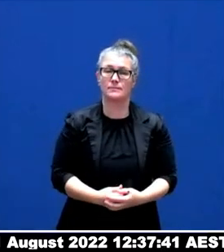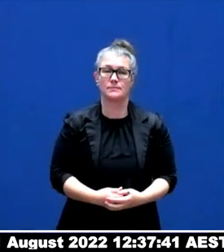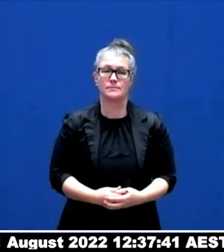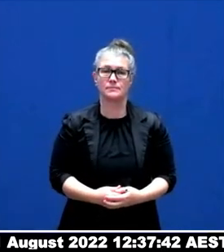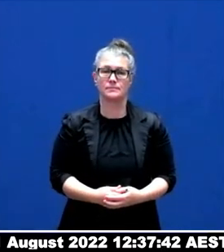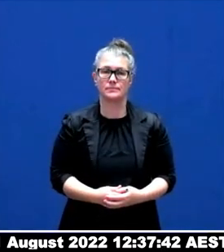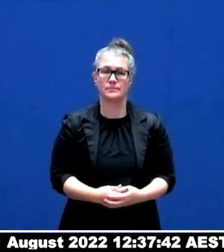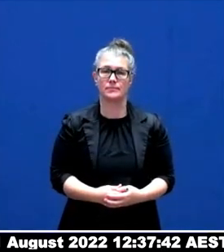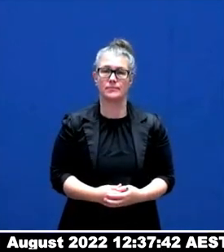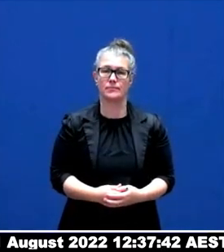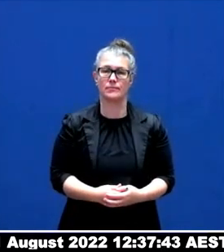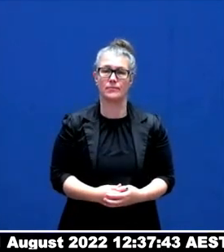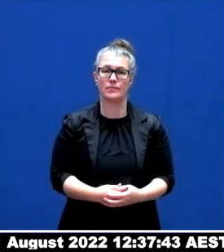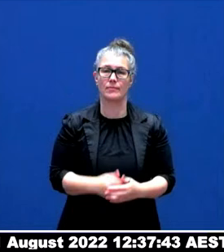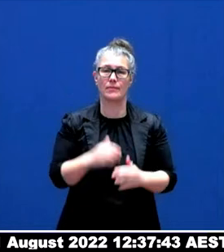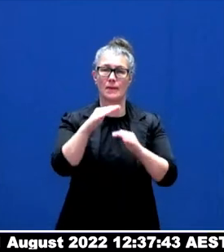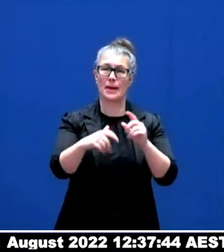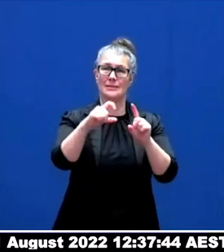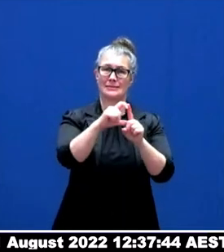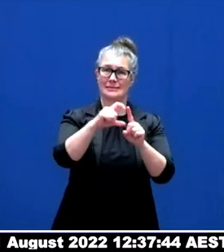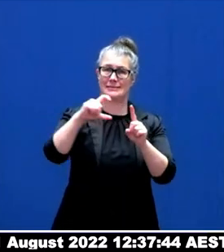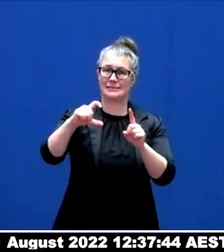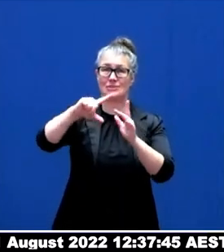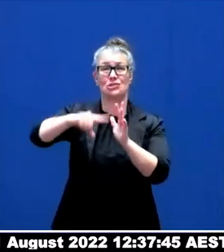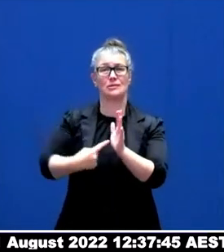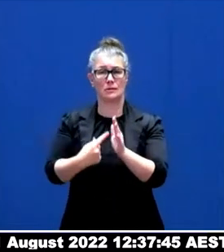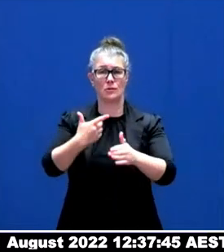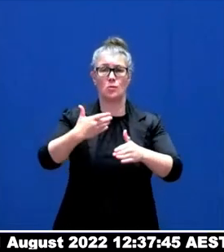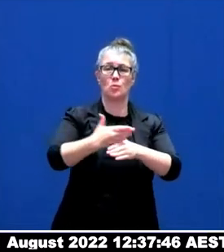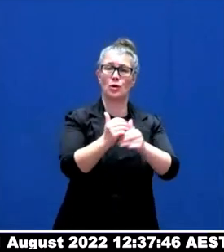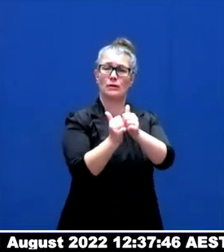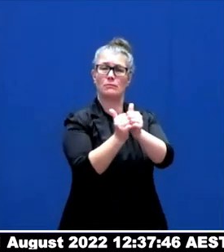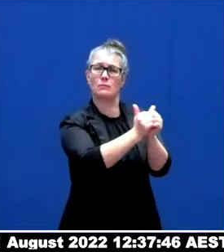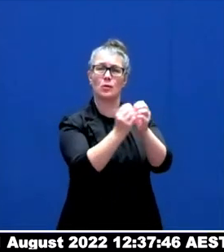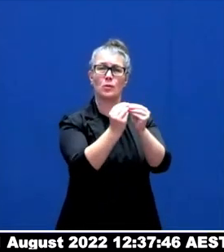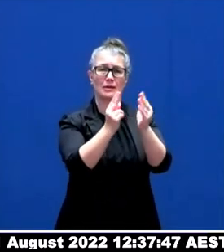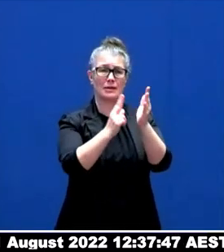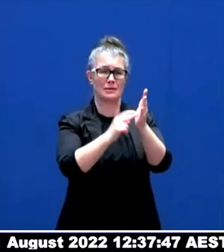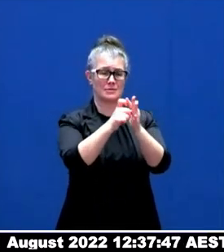And this is about DCJ working closely with the NDIA to plan and coordinate streamline